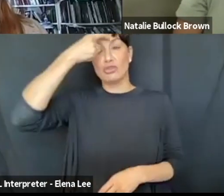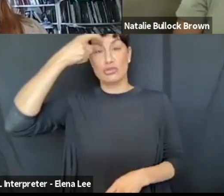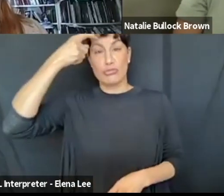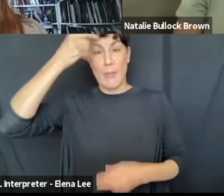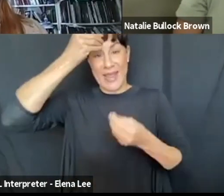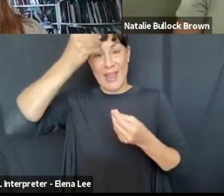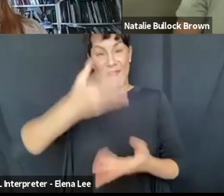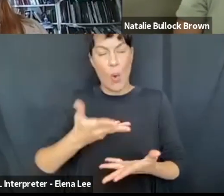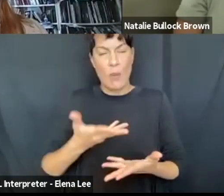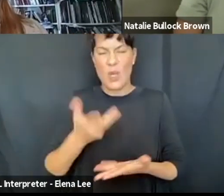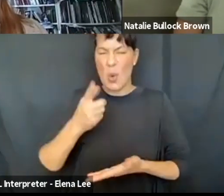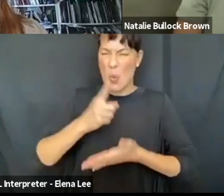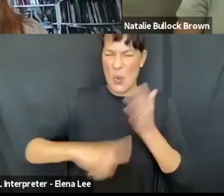or learn about that in your work?